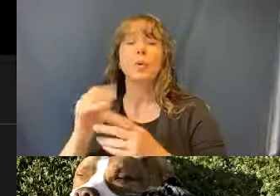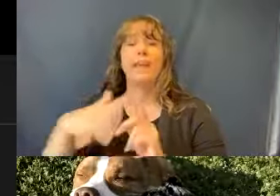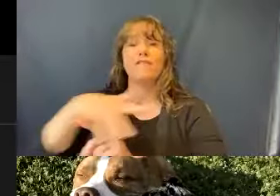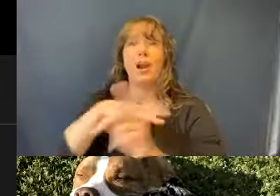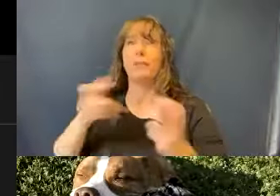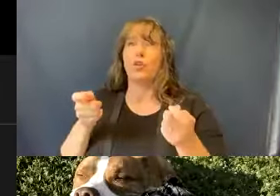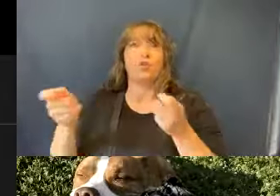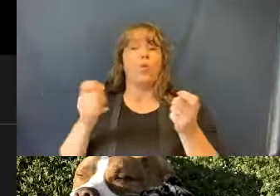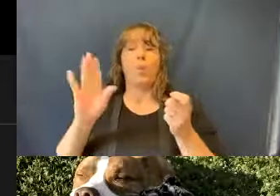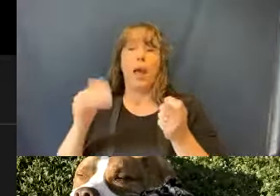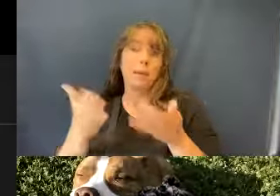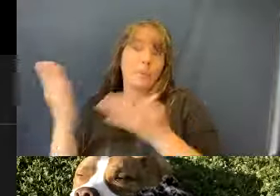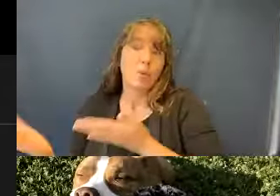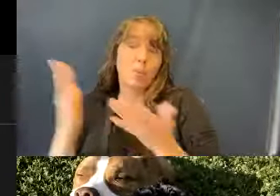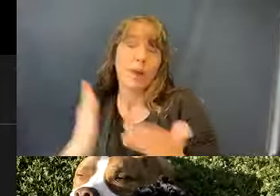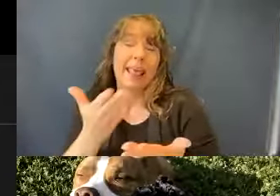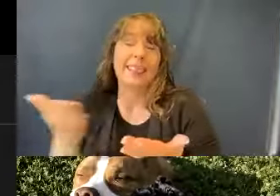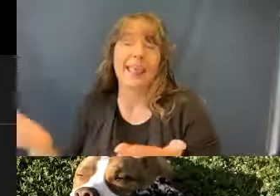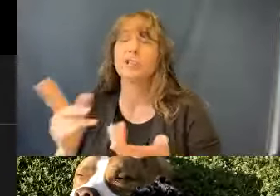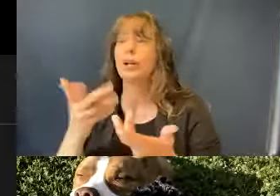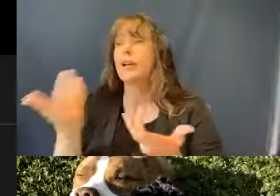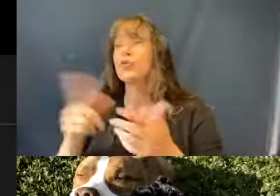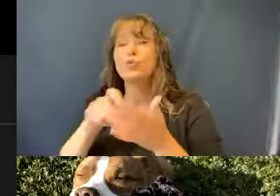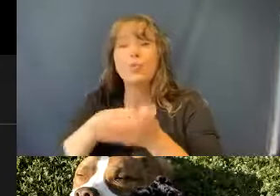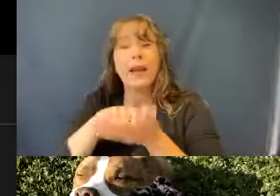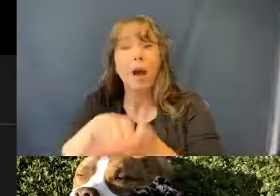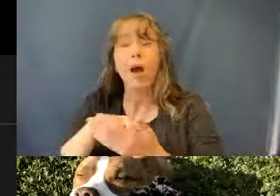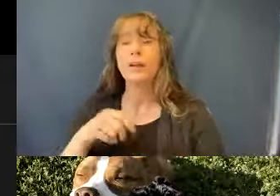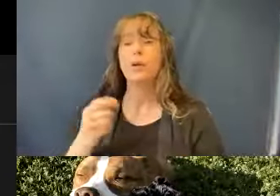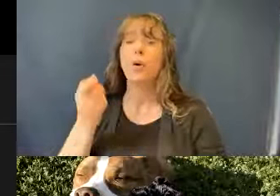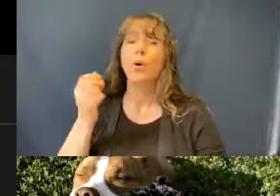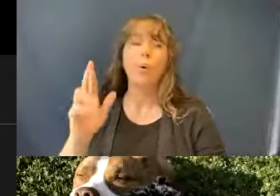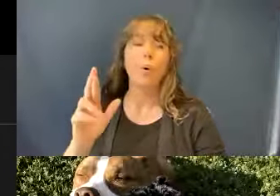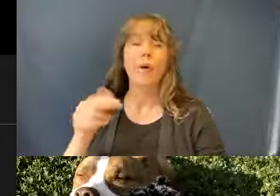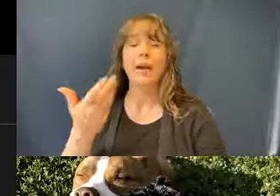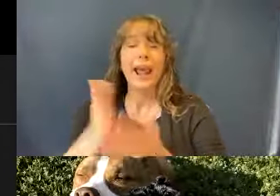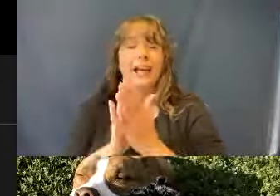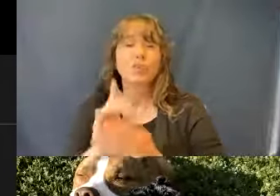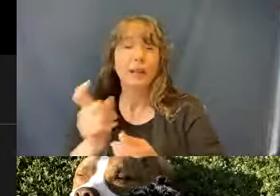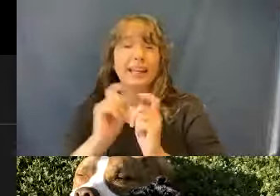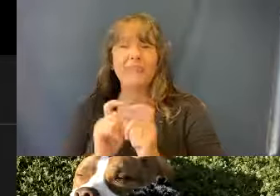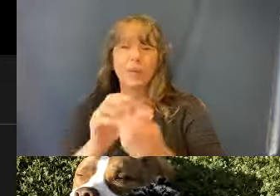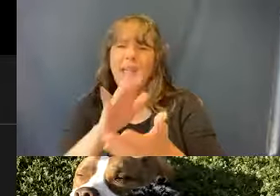by bringing in things to write on or ask you to give them handouts to read at home because